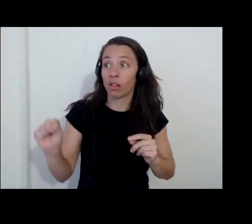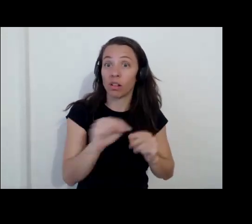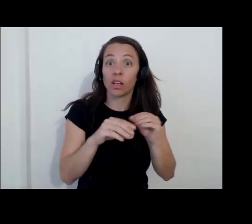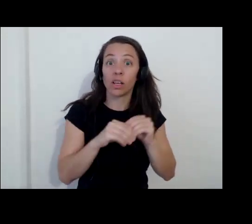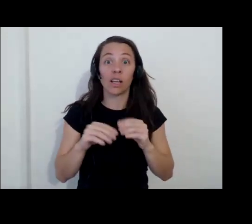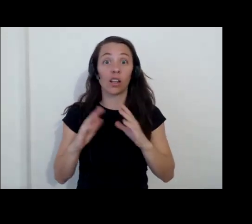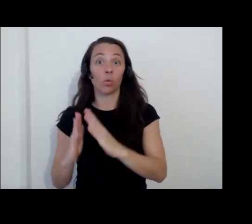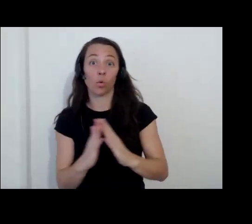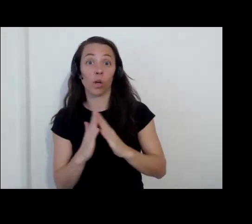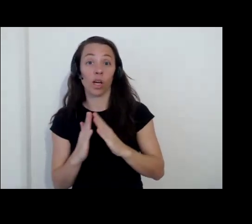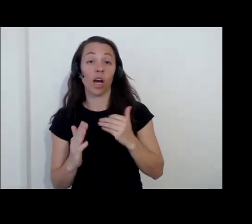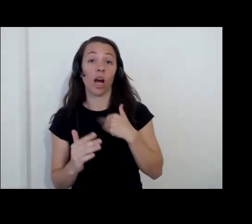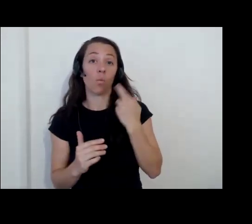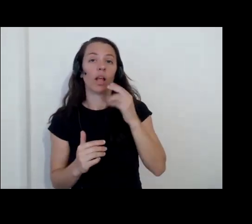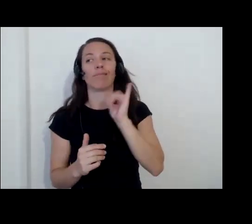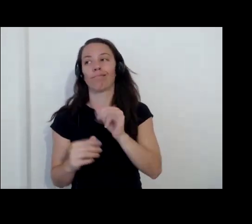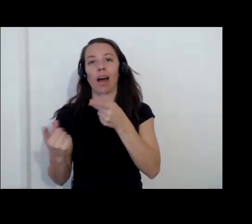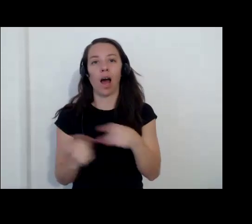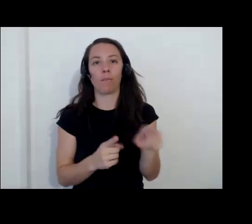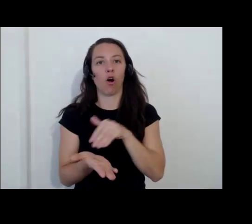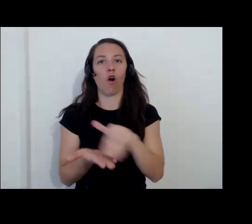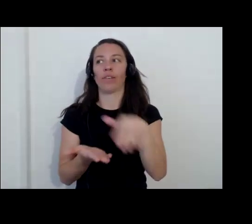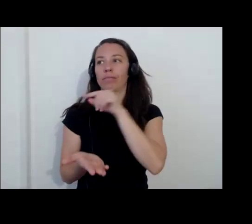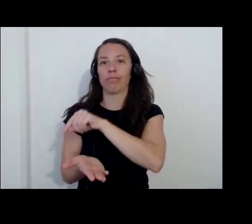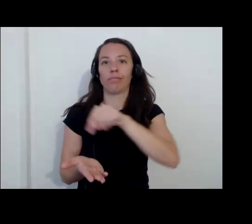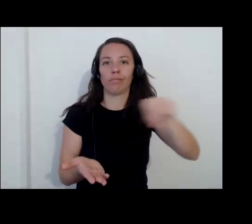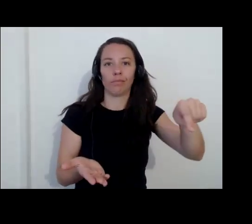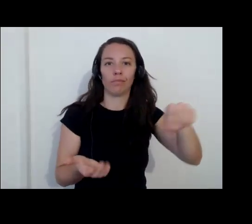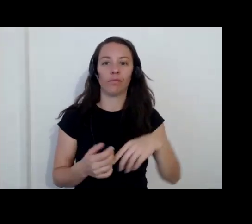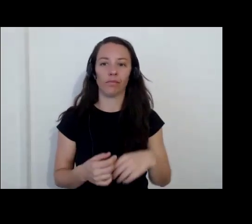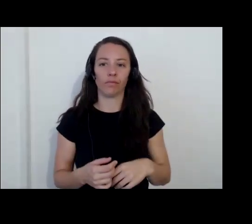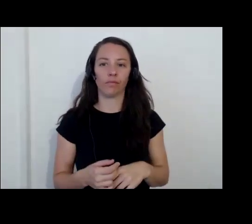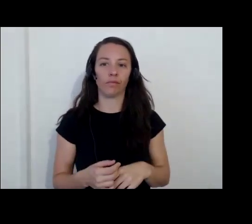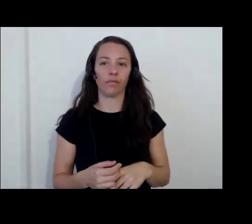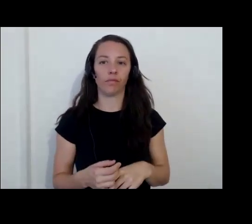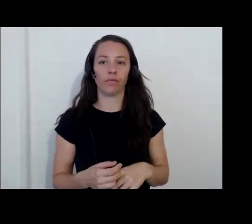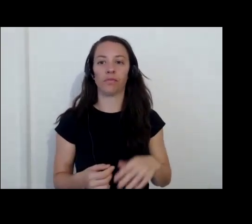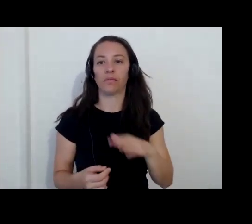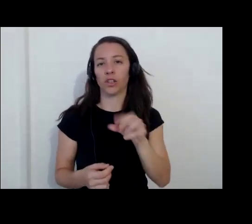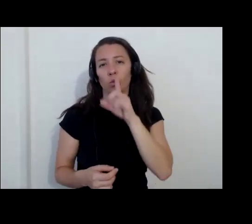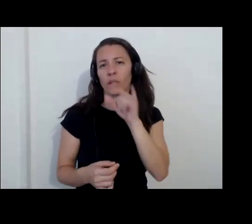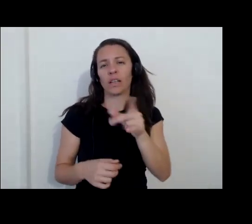My story was not special, this was happening all the time and its kind of been normalized.